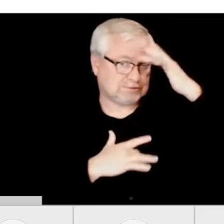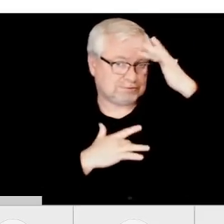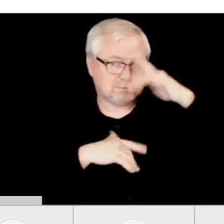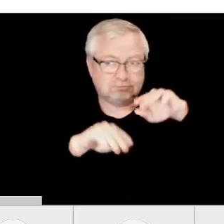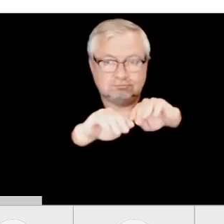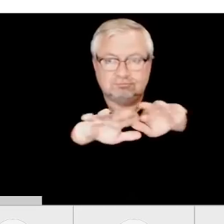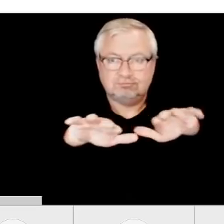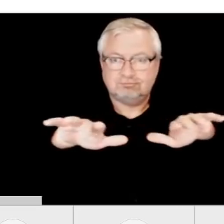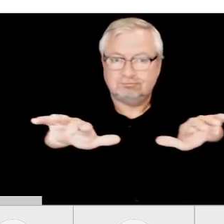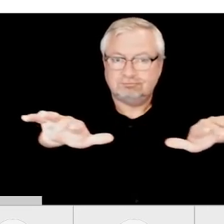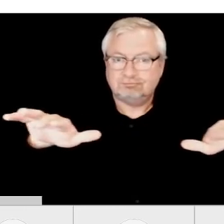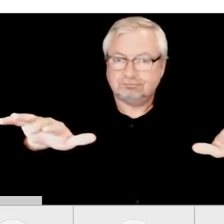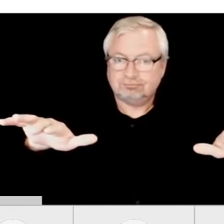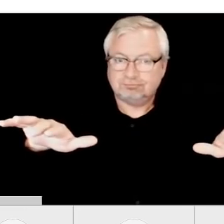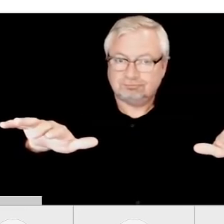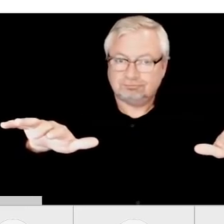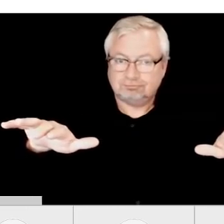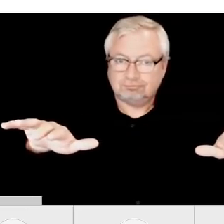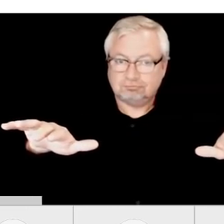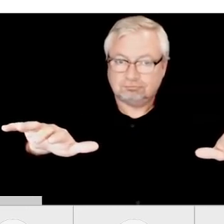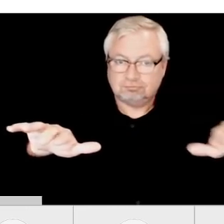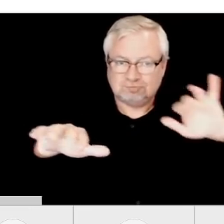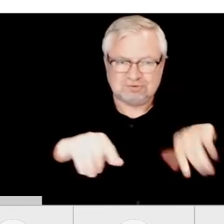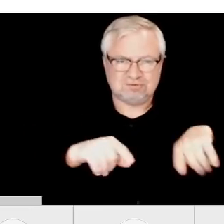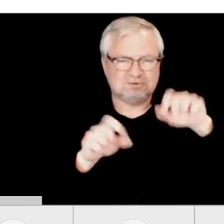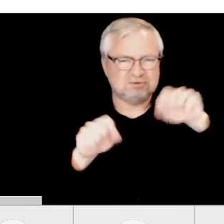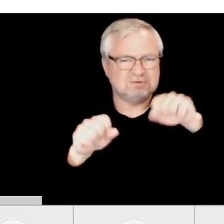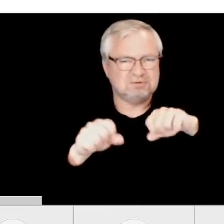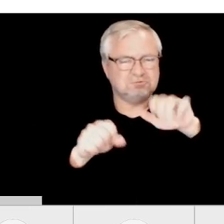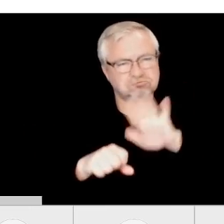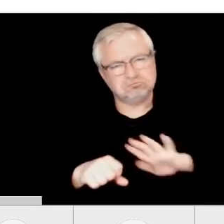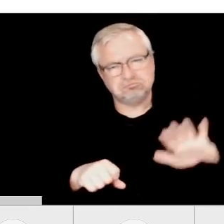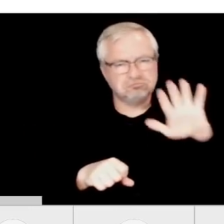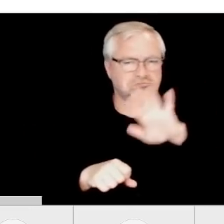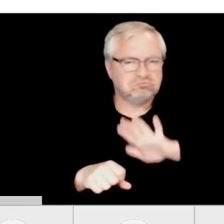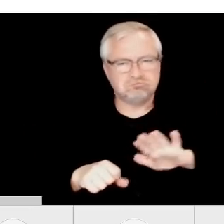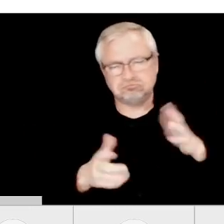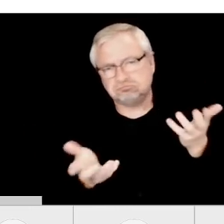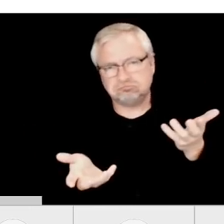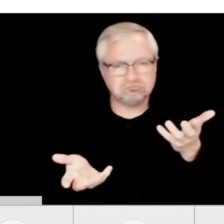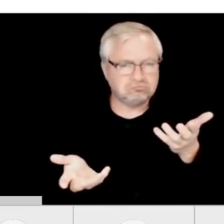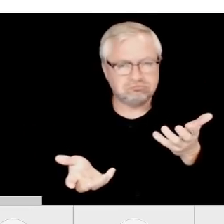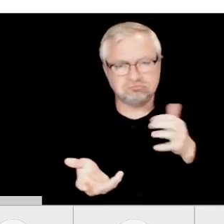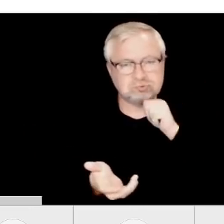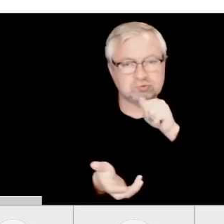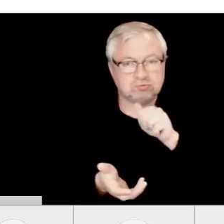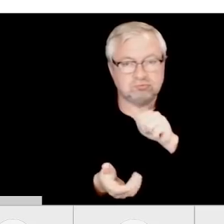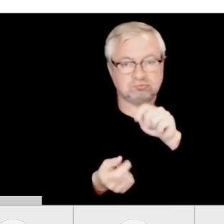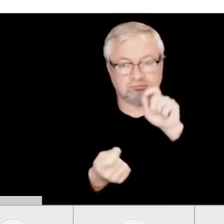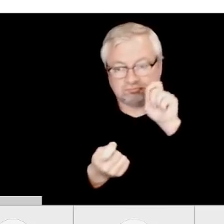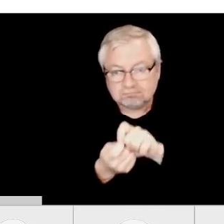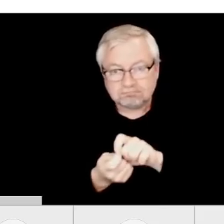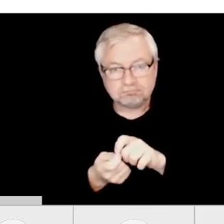absolutely an approximation of reality disclaimer of any of these kinds of